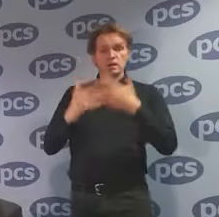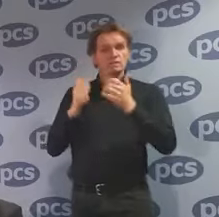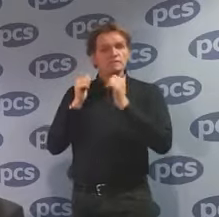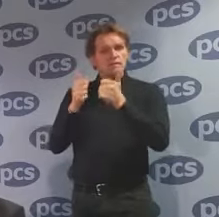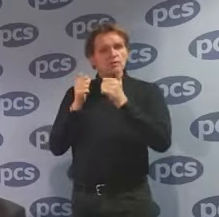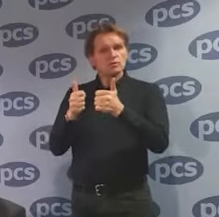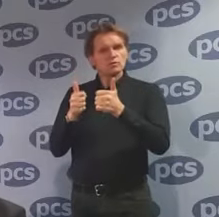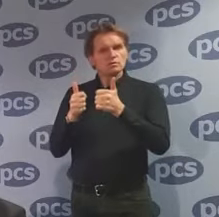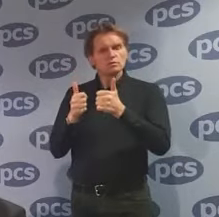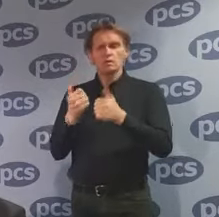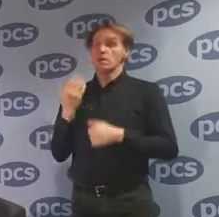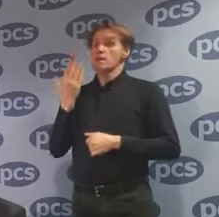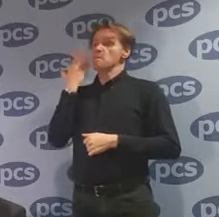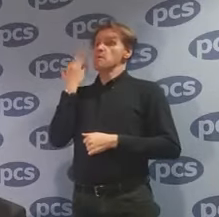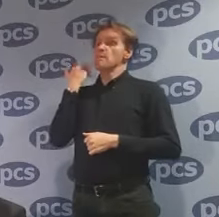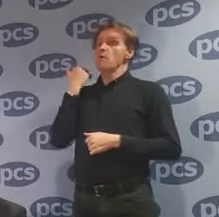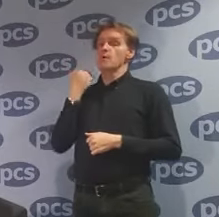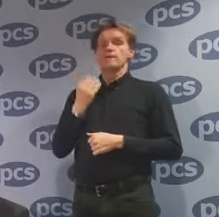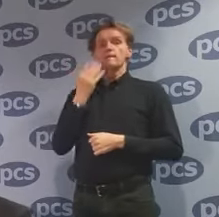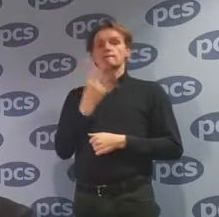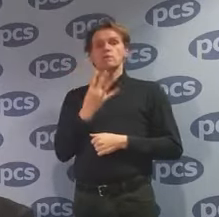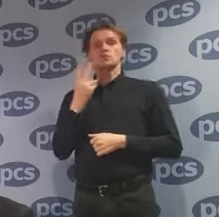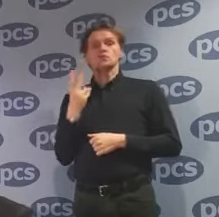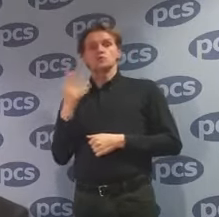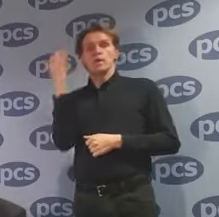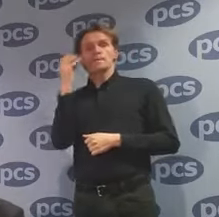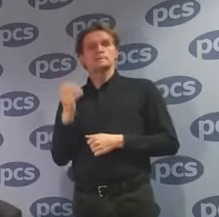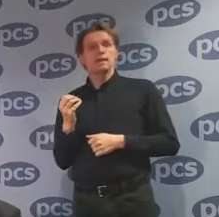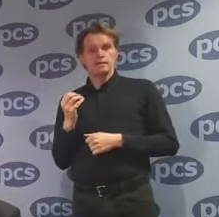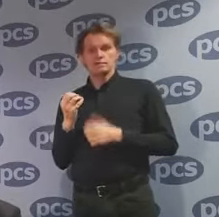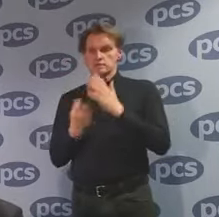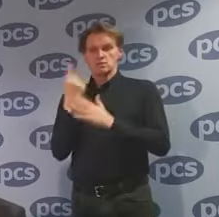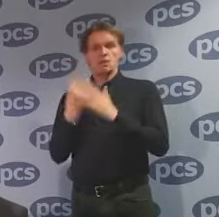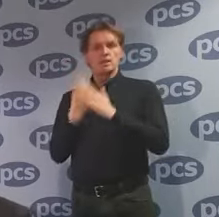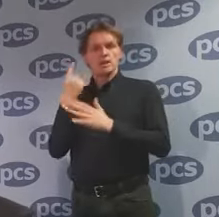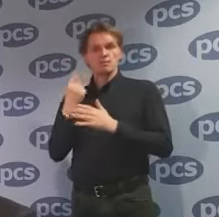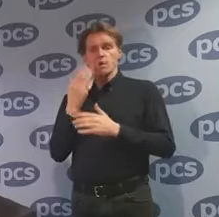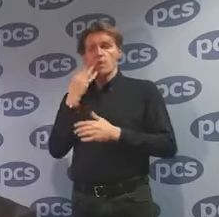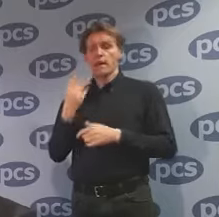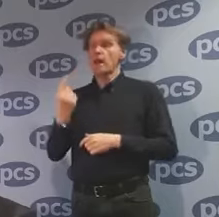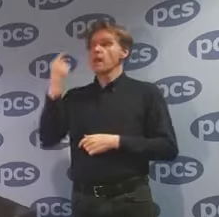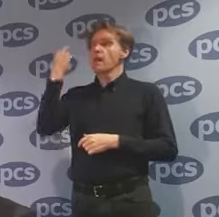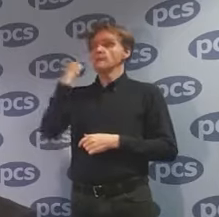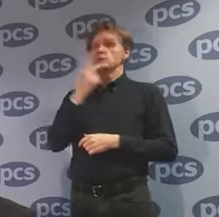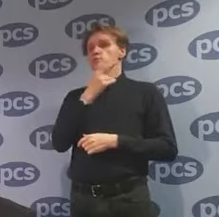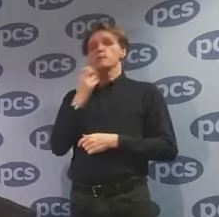percent turnout and that was back in 2004 and every turnout after that was